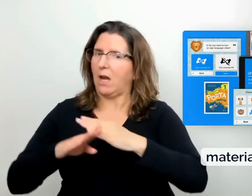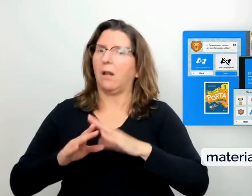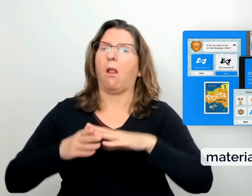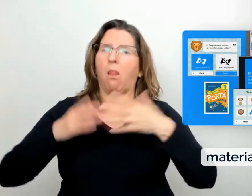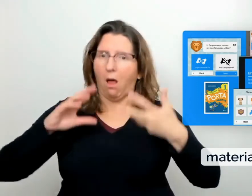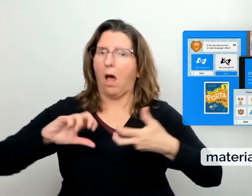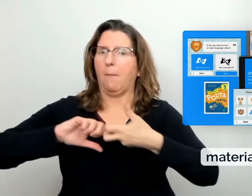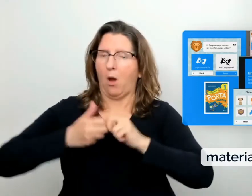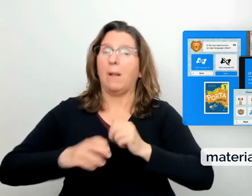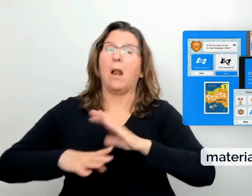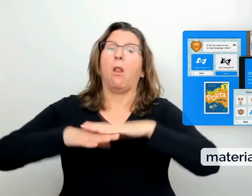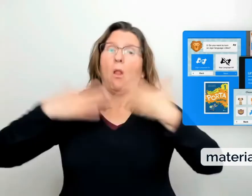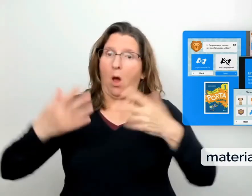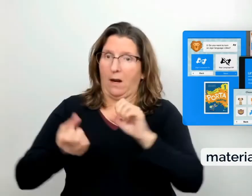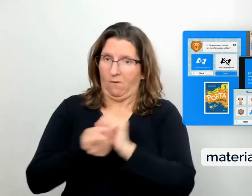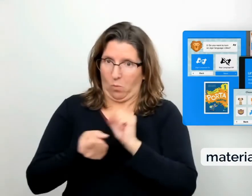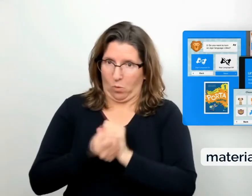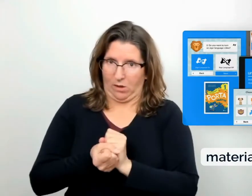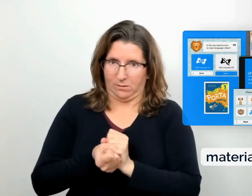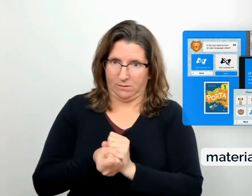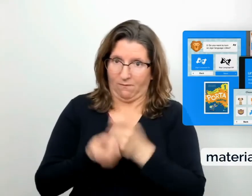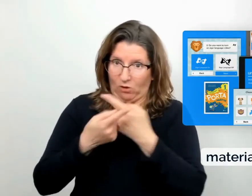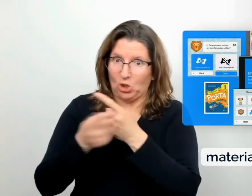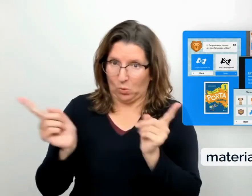So you can save a lot of time and work for yourselves.